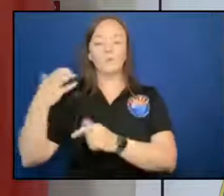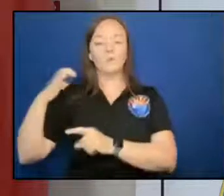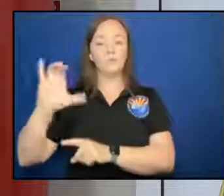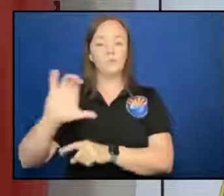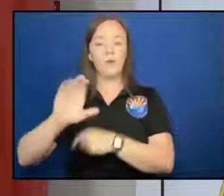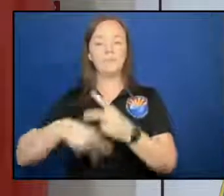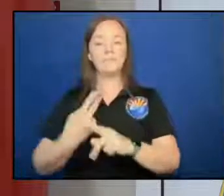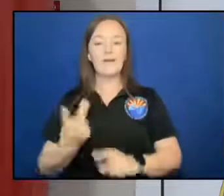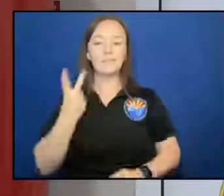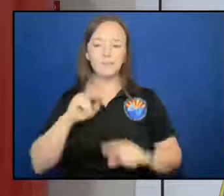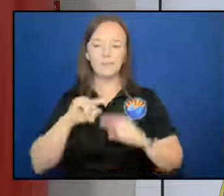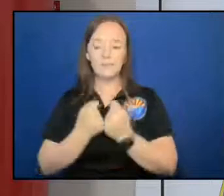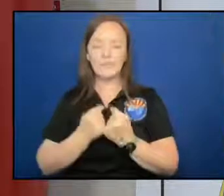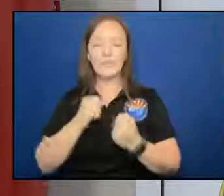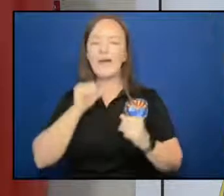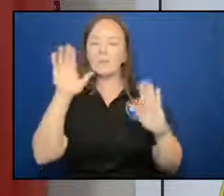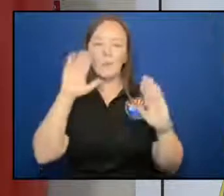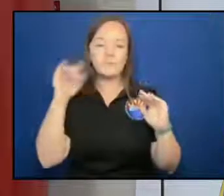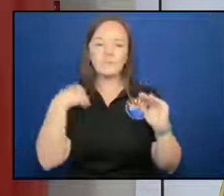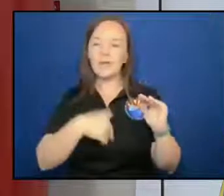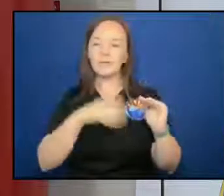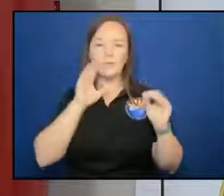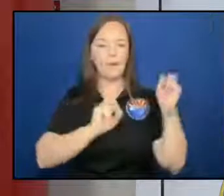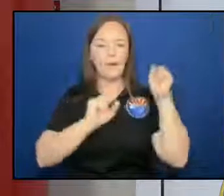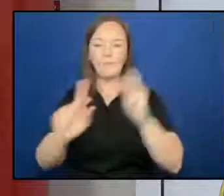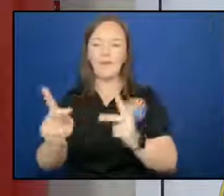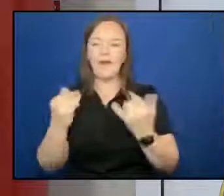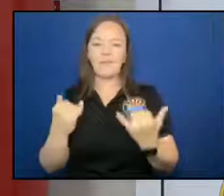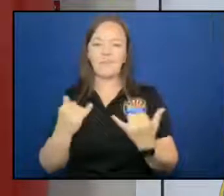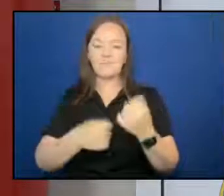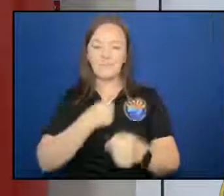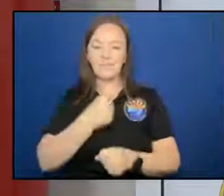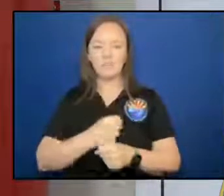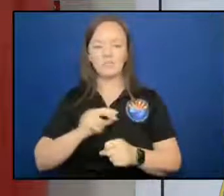THE LINK IS RIGHT ON THE FRONT PAGE OF THAT AND YOU CAN